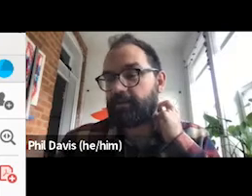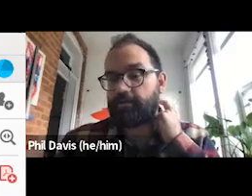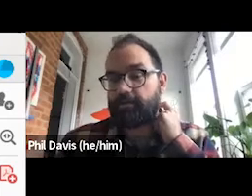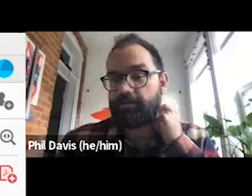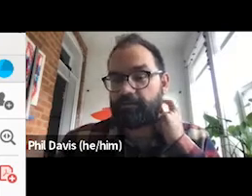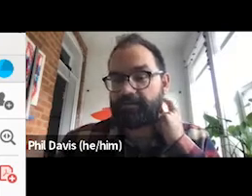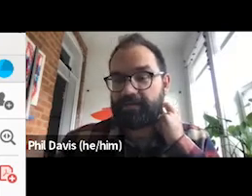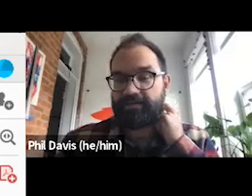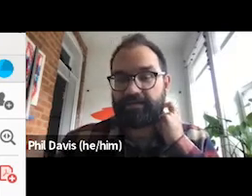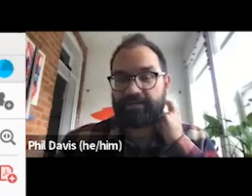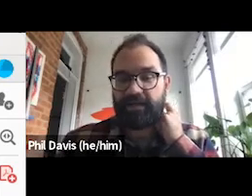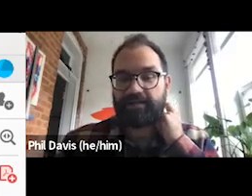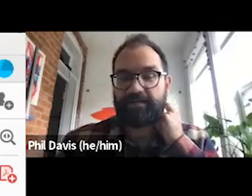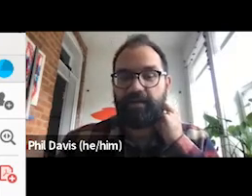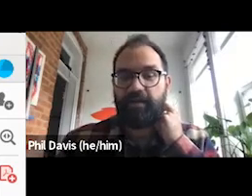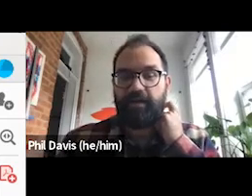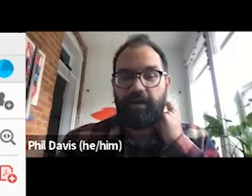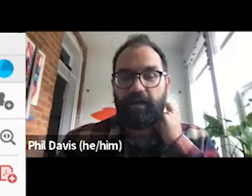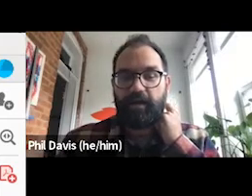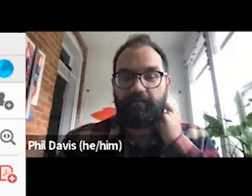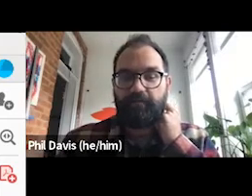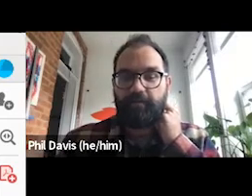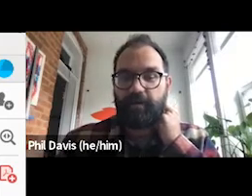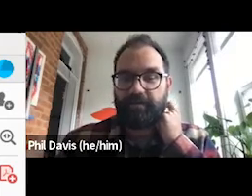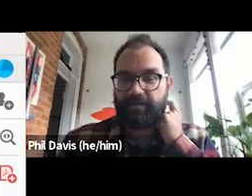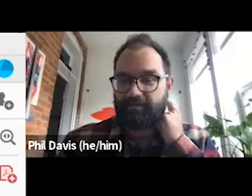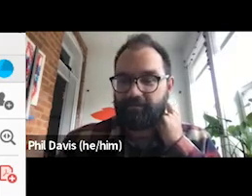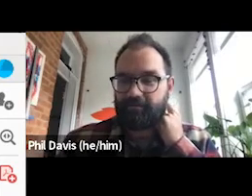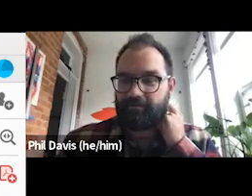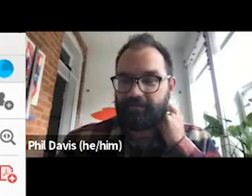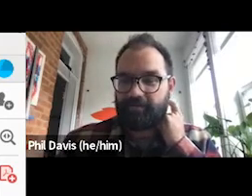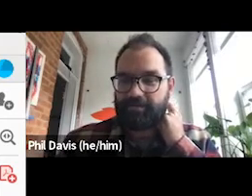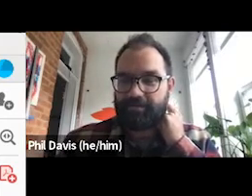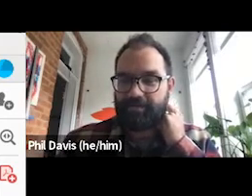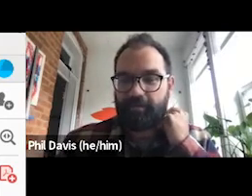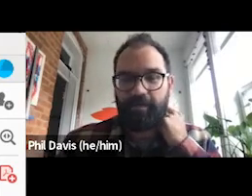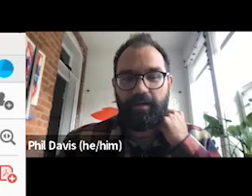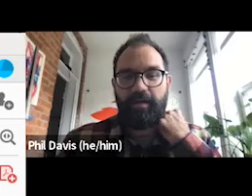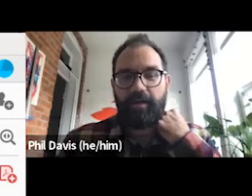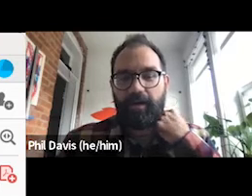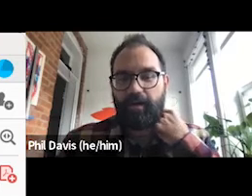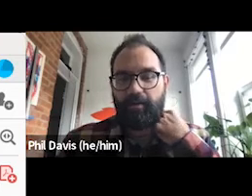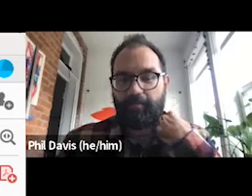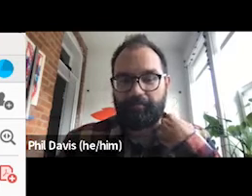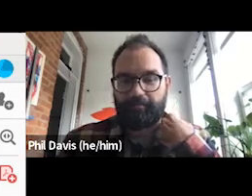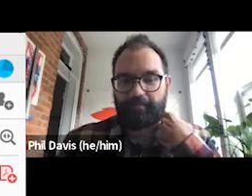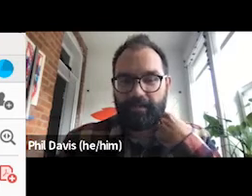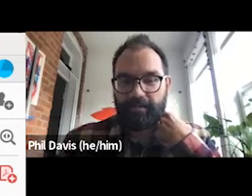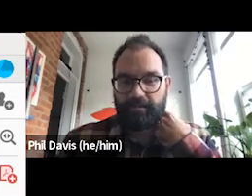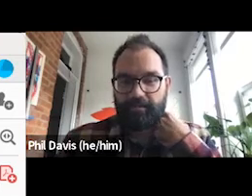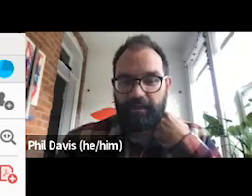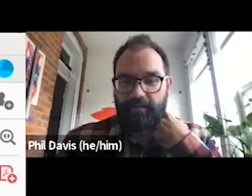local universities in this case for additional sponsorship.